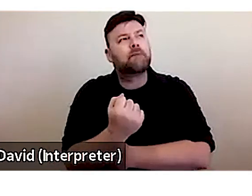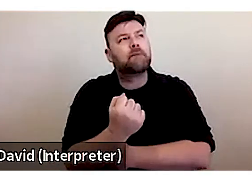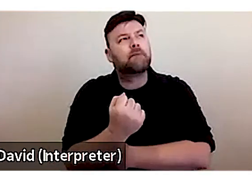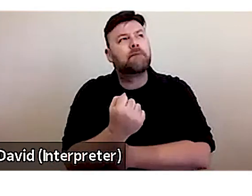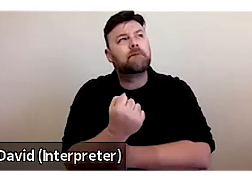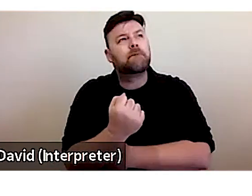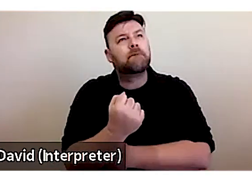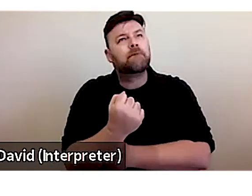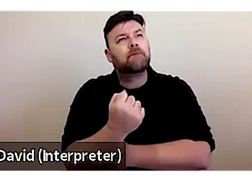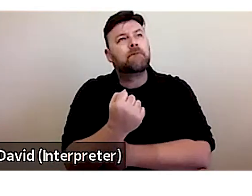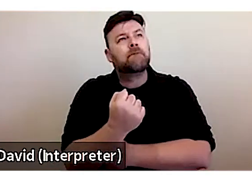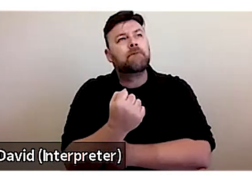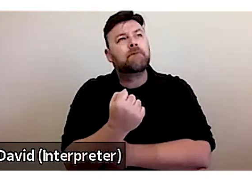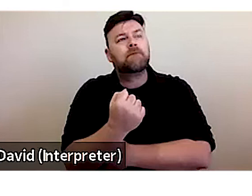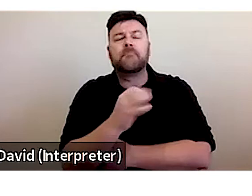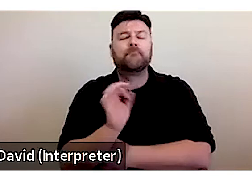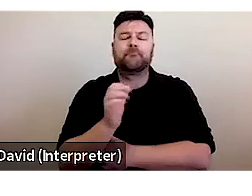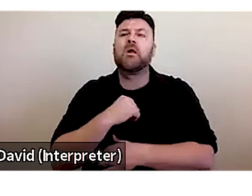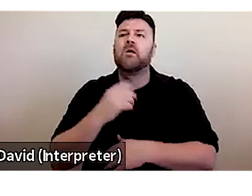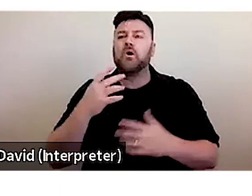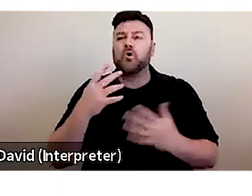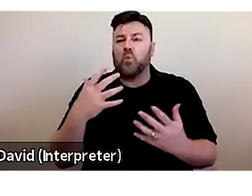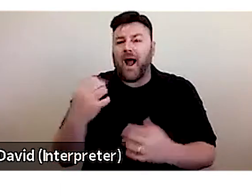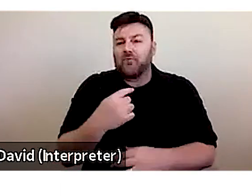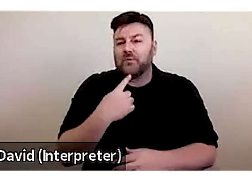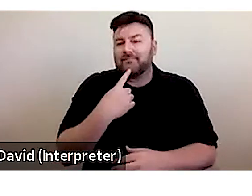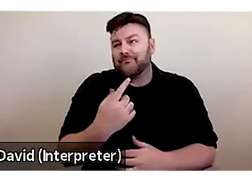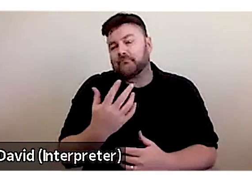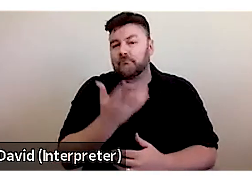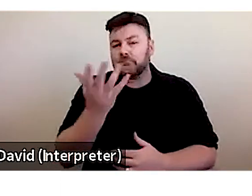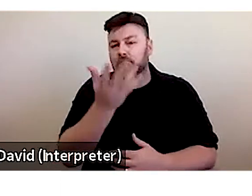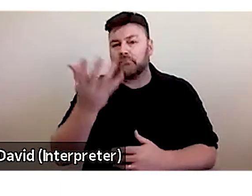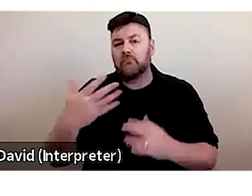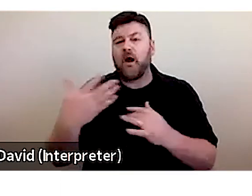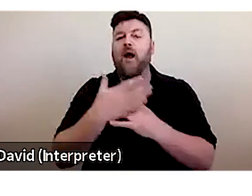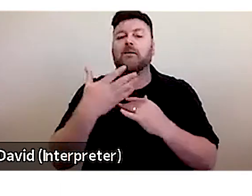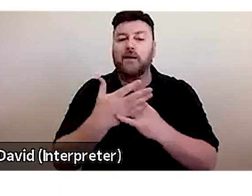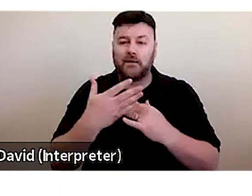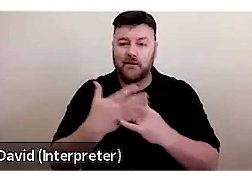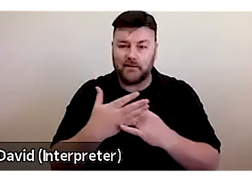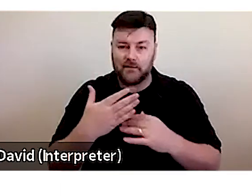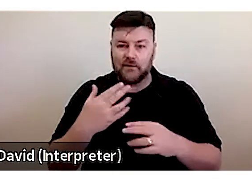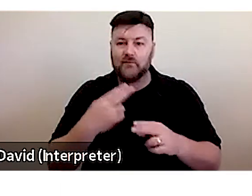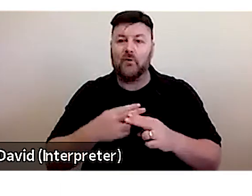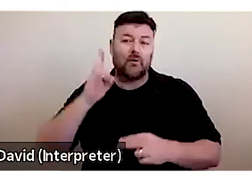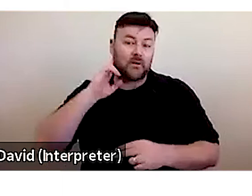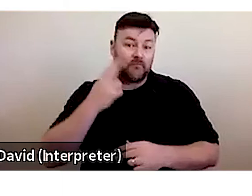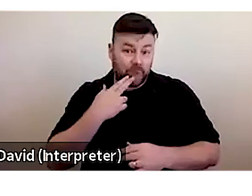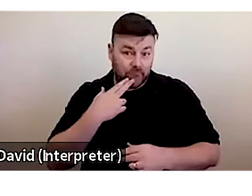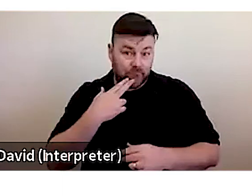You have to think of access for people who are deaf access for